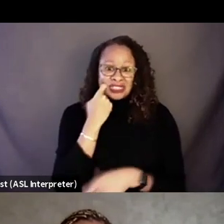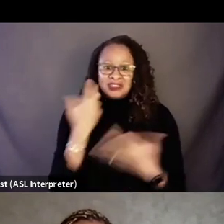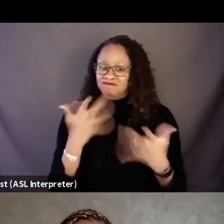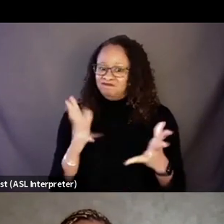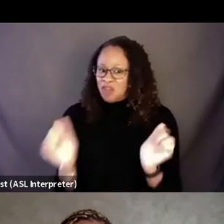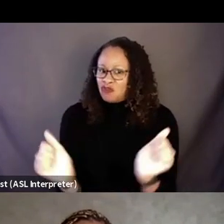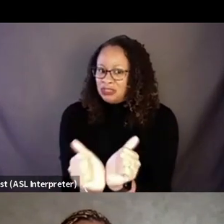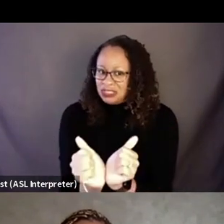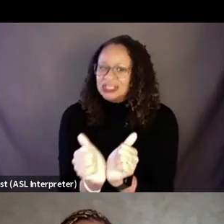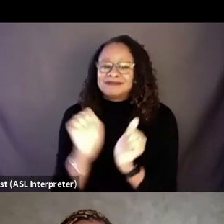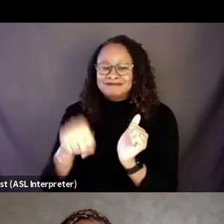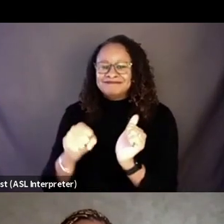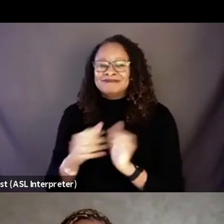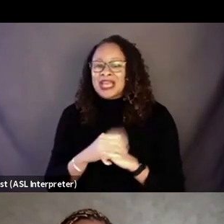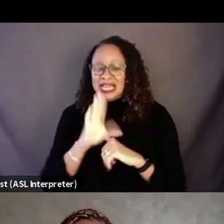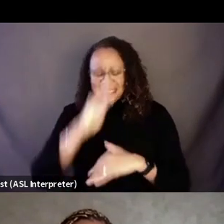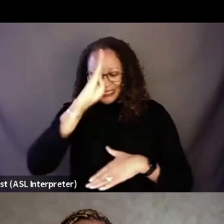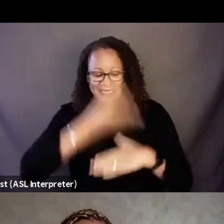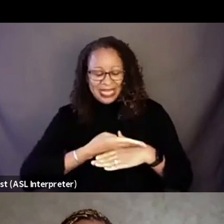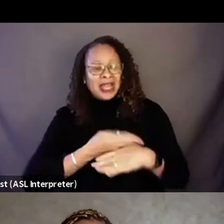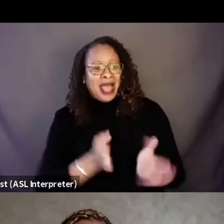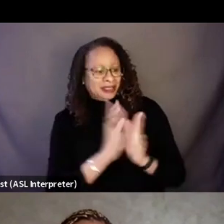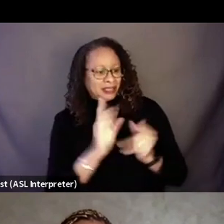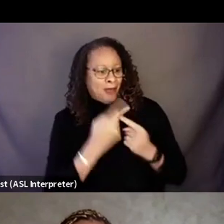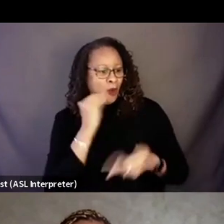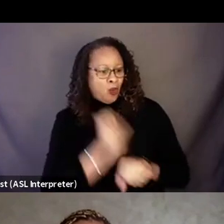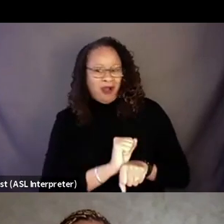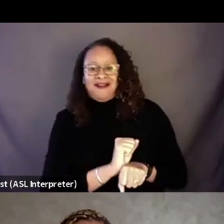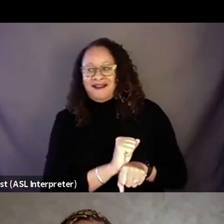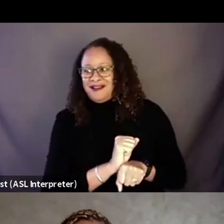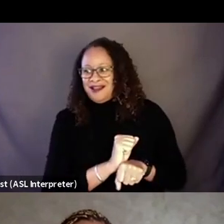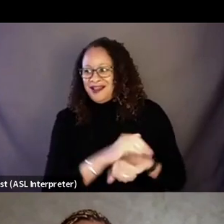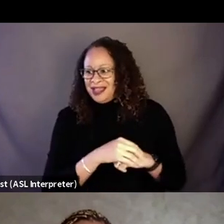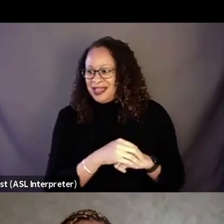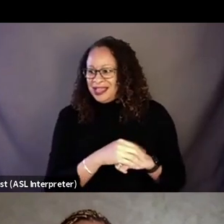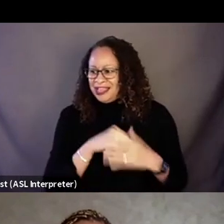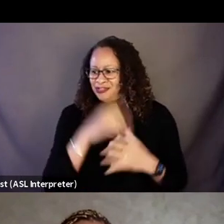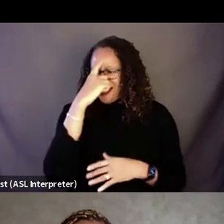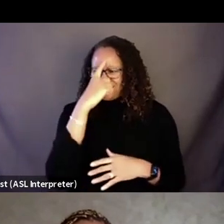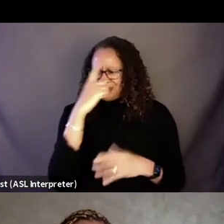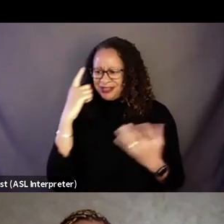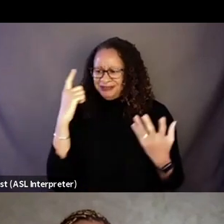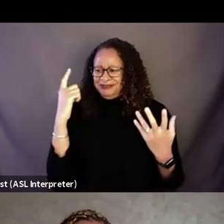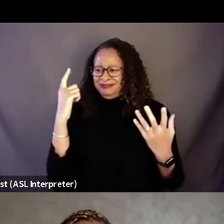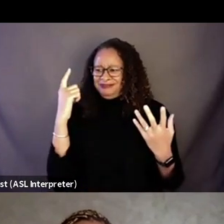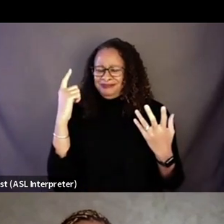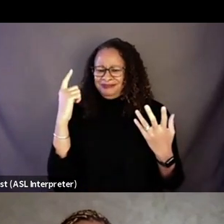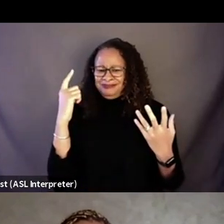and his son was asking him about homework. And in your head, you're like, the son is oblivious